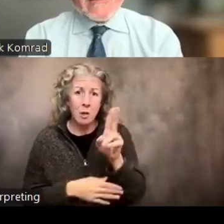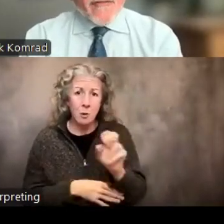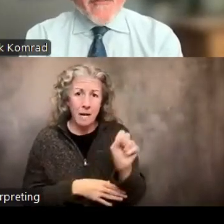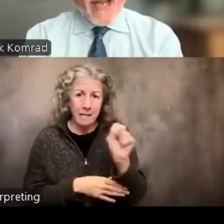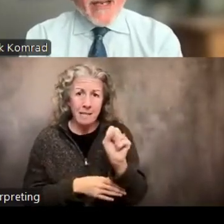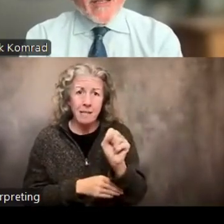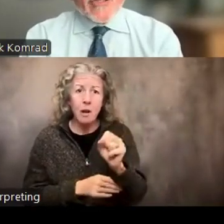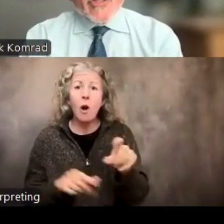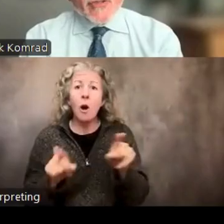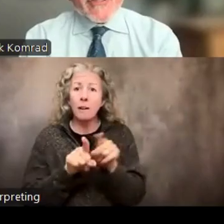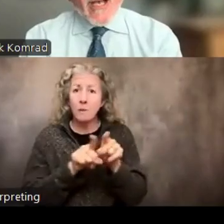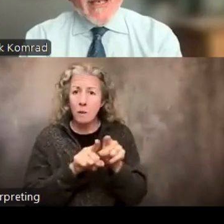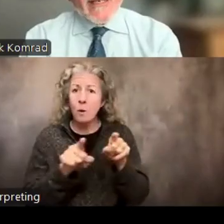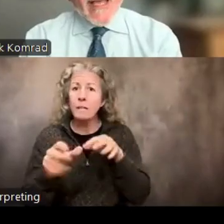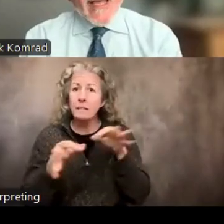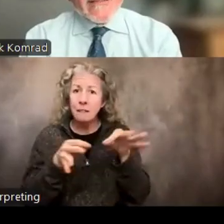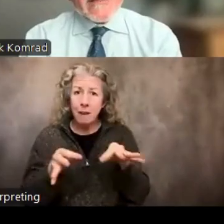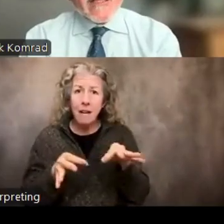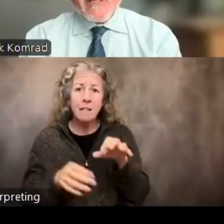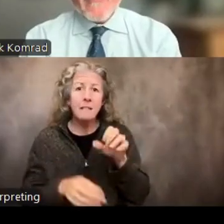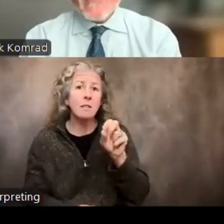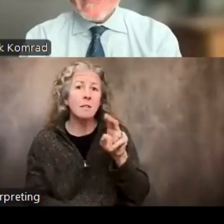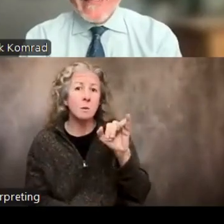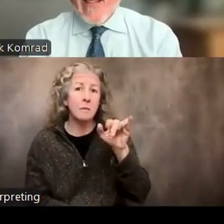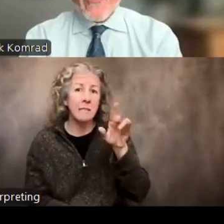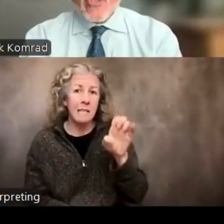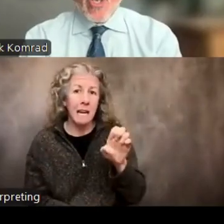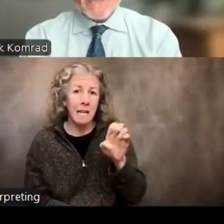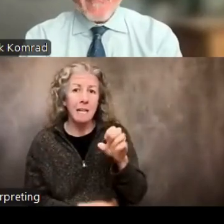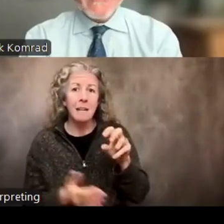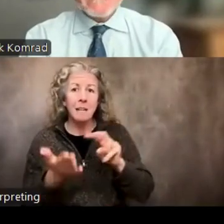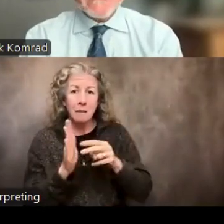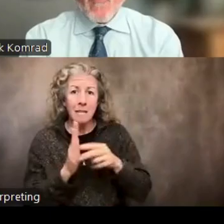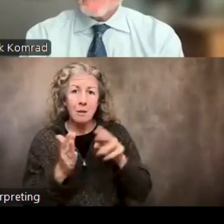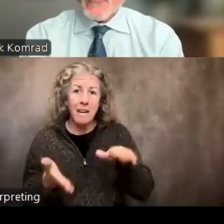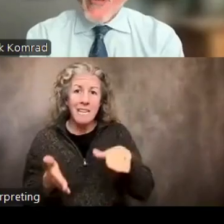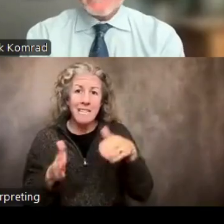defined suicide as simply the death caused by self directed